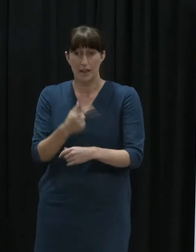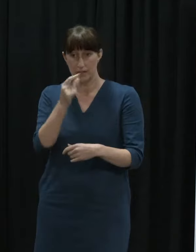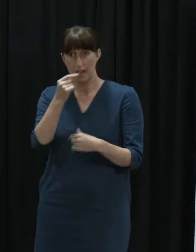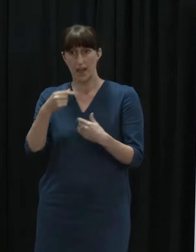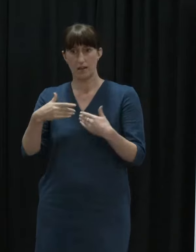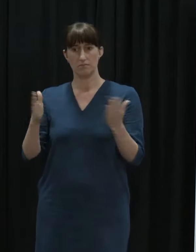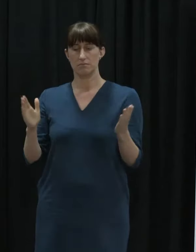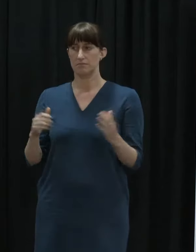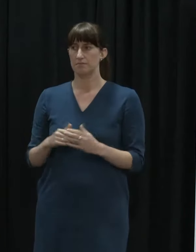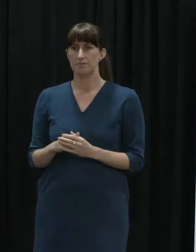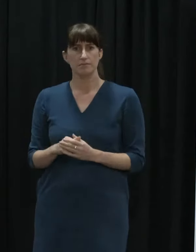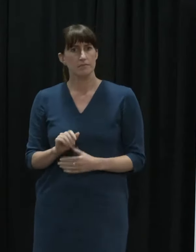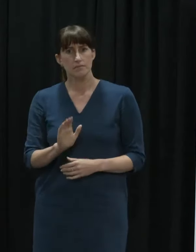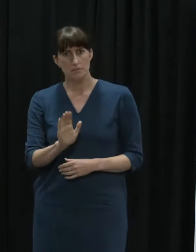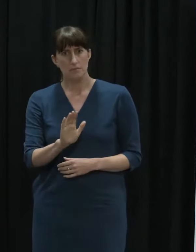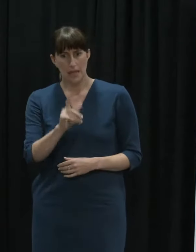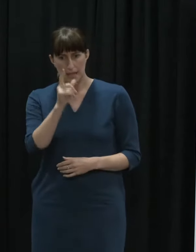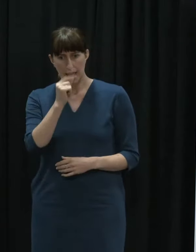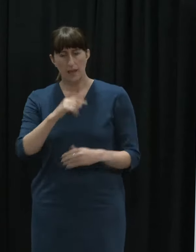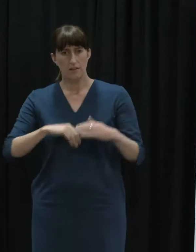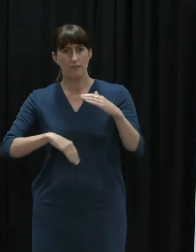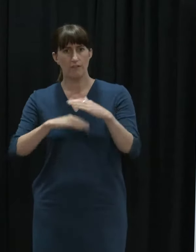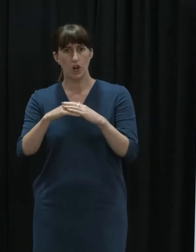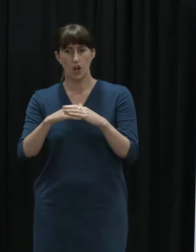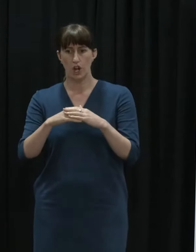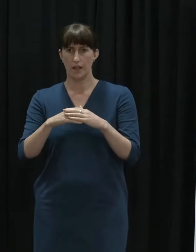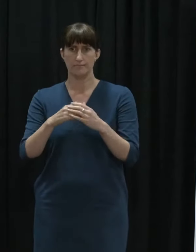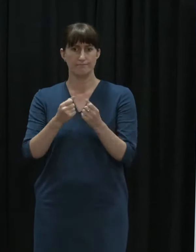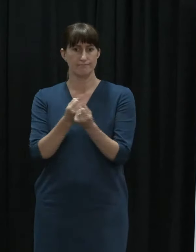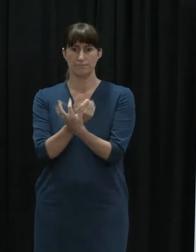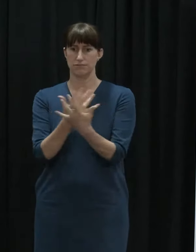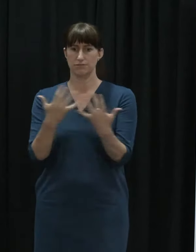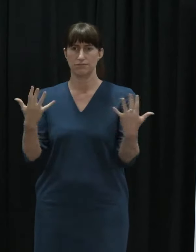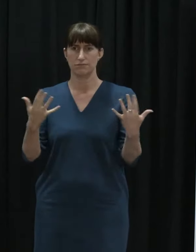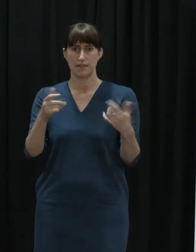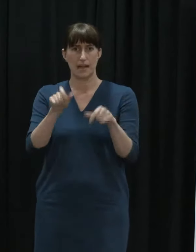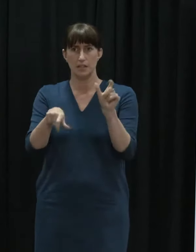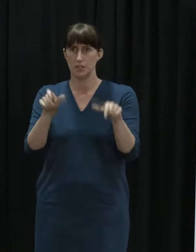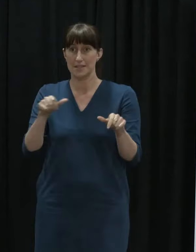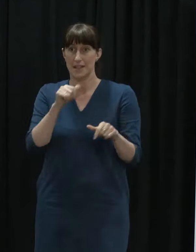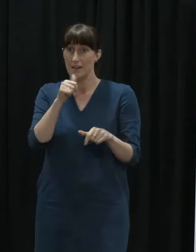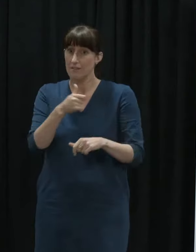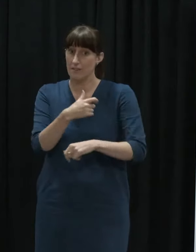Sorry, would you mind giving me... By having vaccinated and